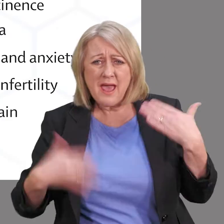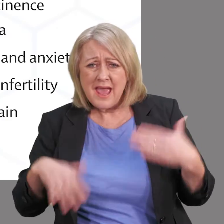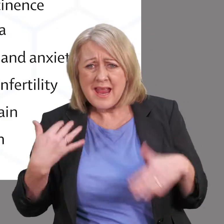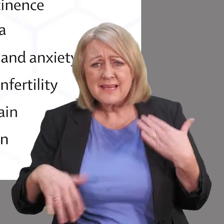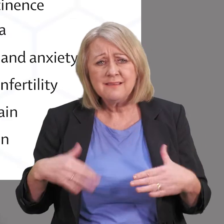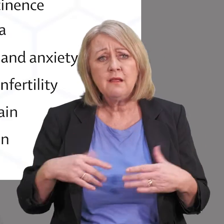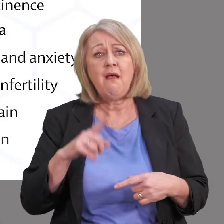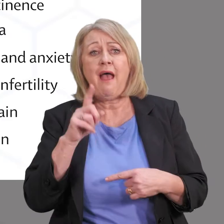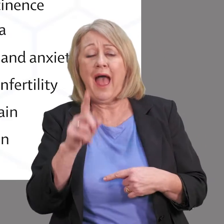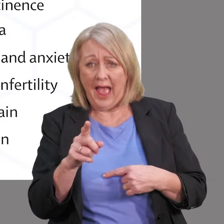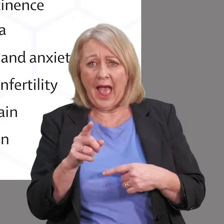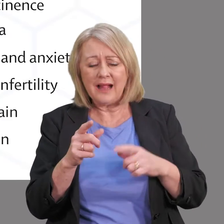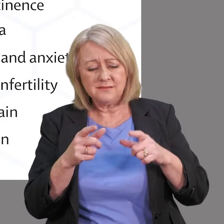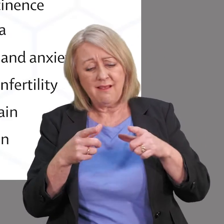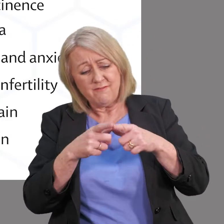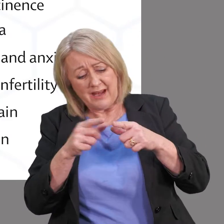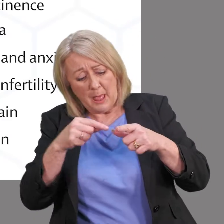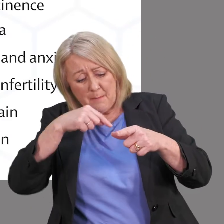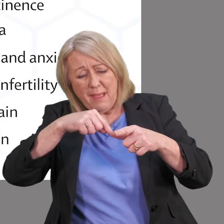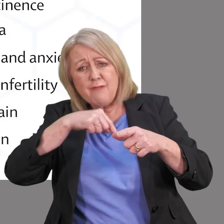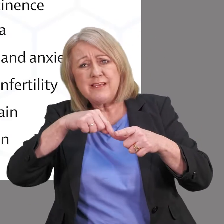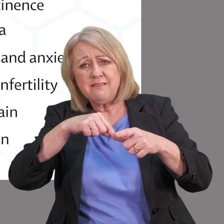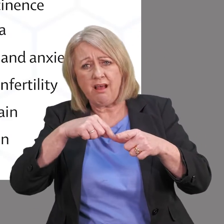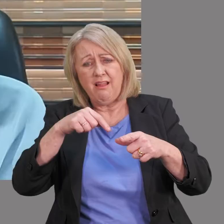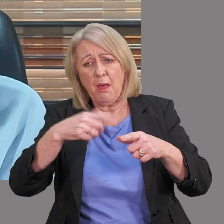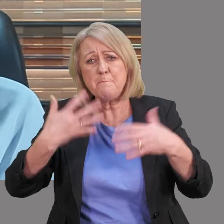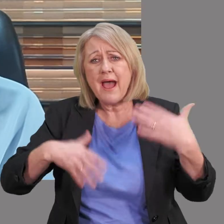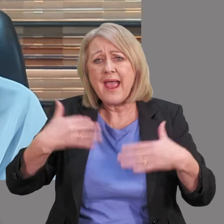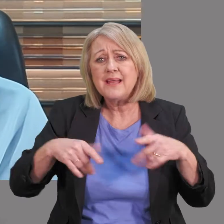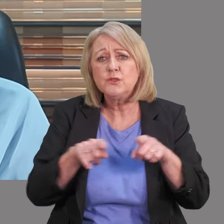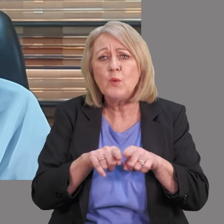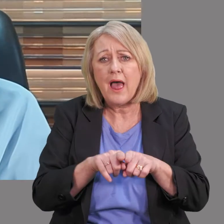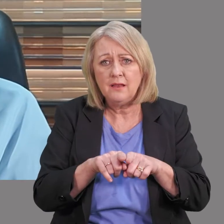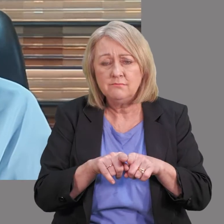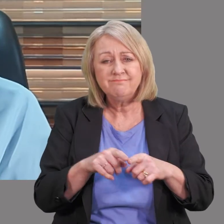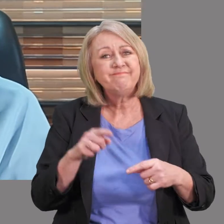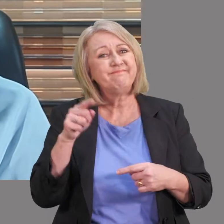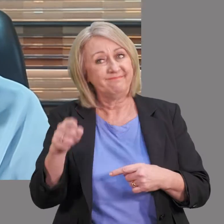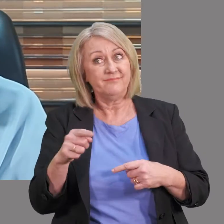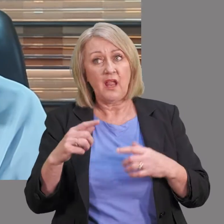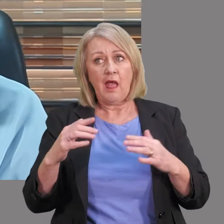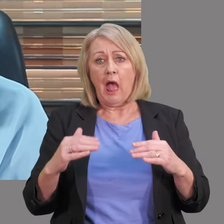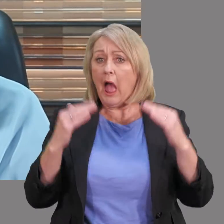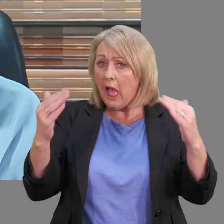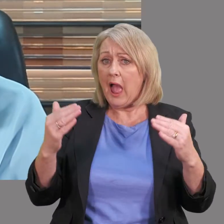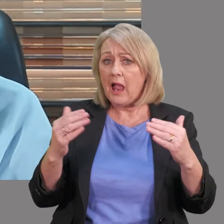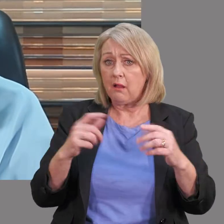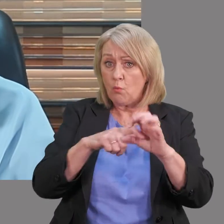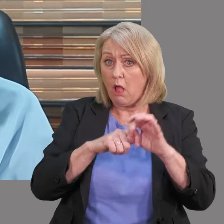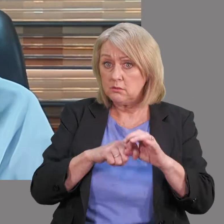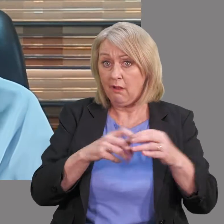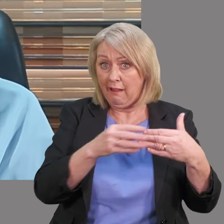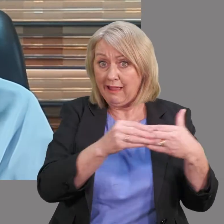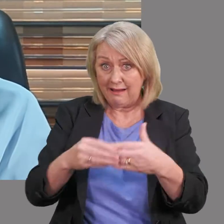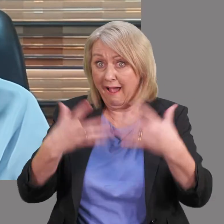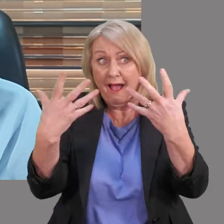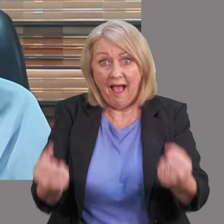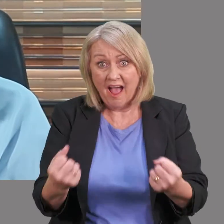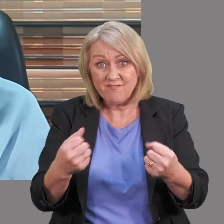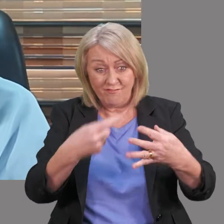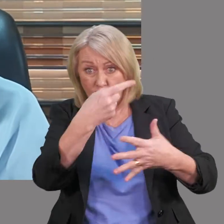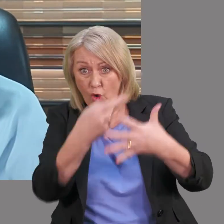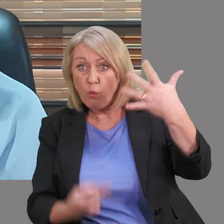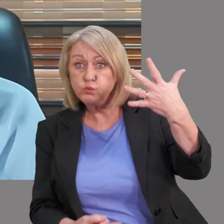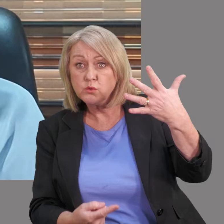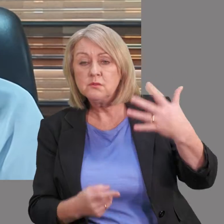back pain as well as perineal pain. High-quality guidelines were actually available for some of